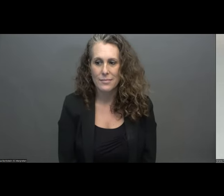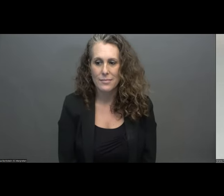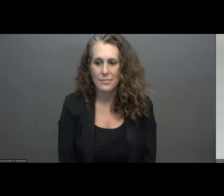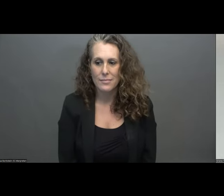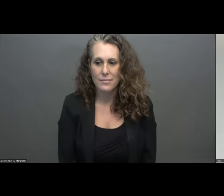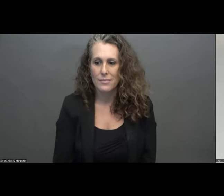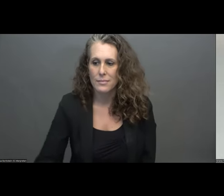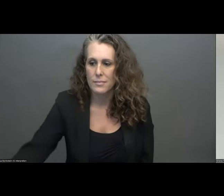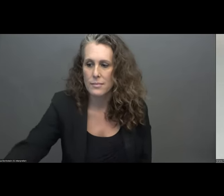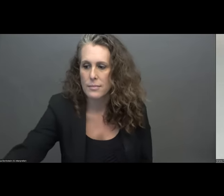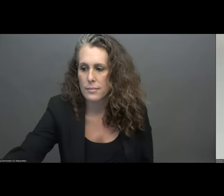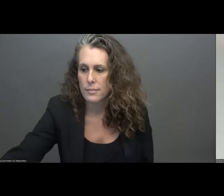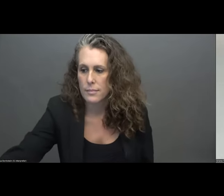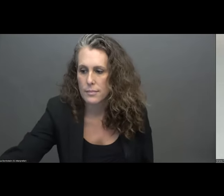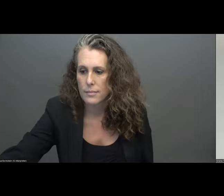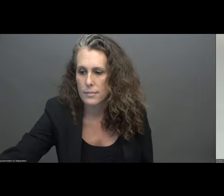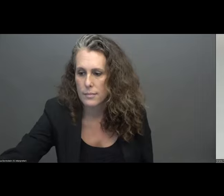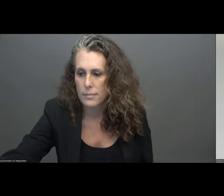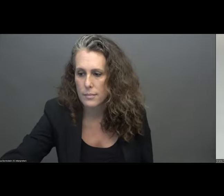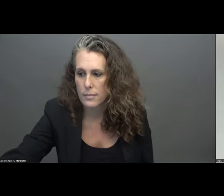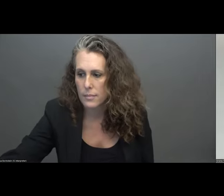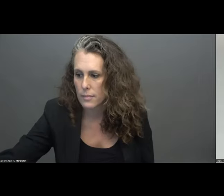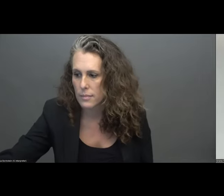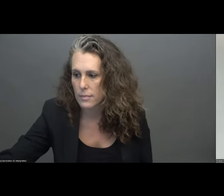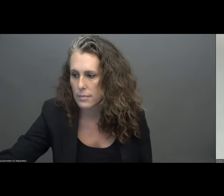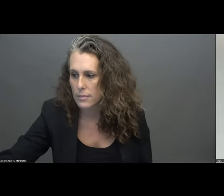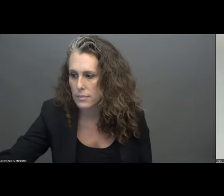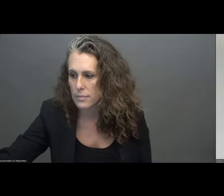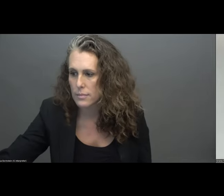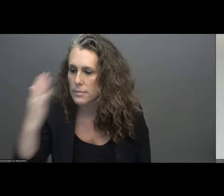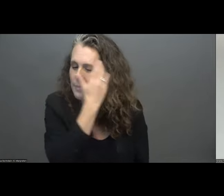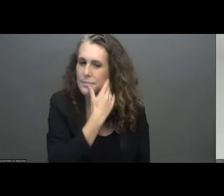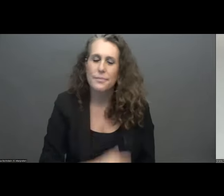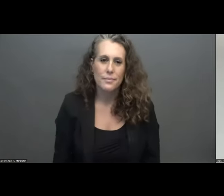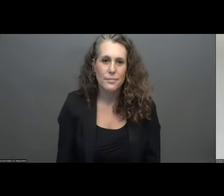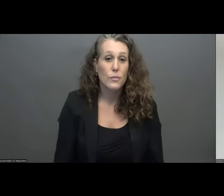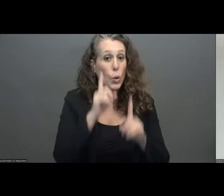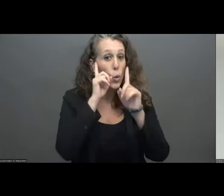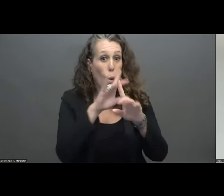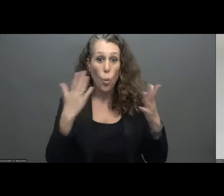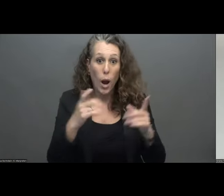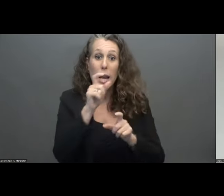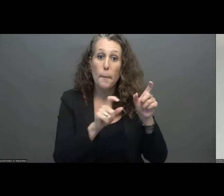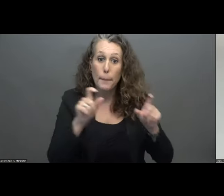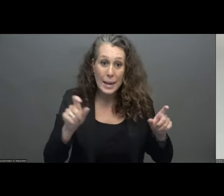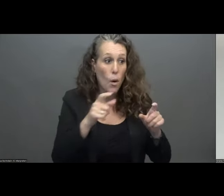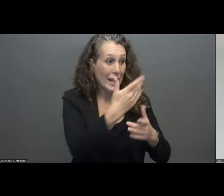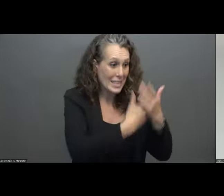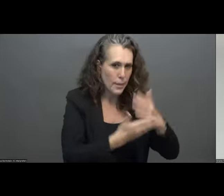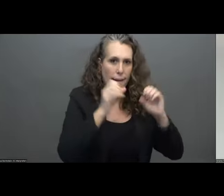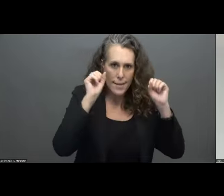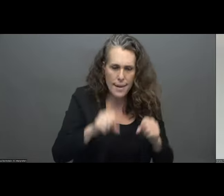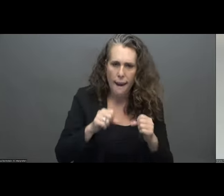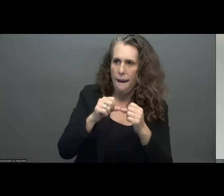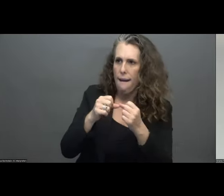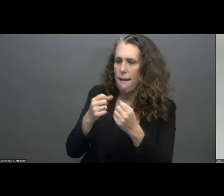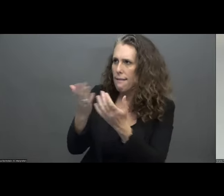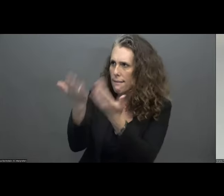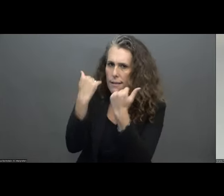a model indicate that will need a complete digital example of the brand of the music,